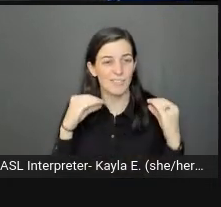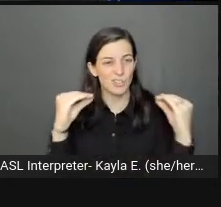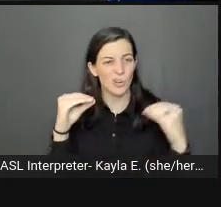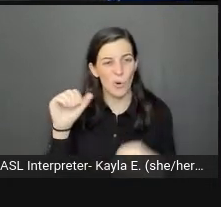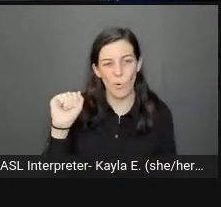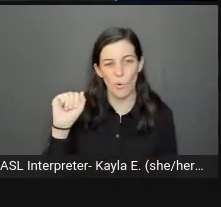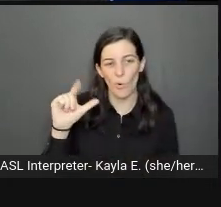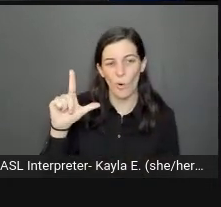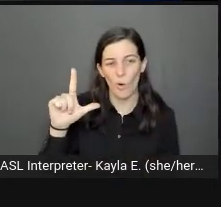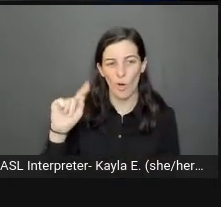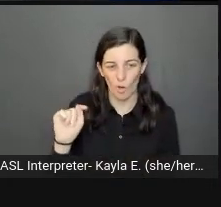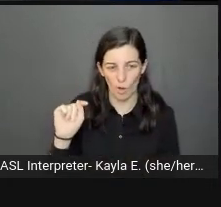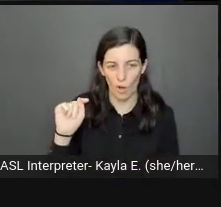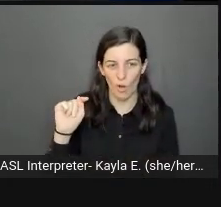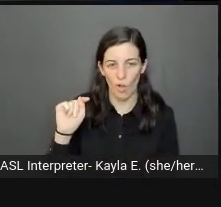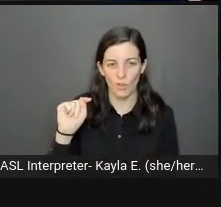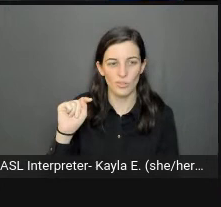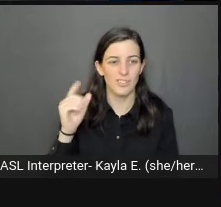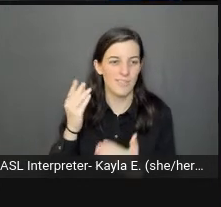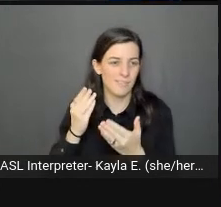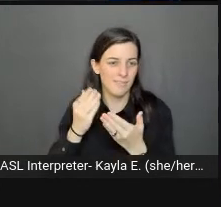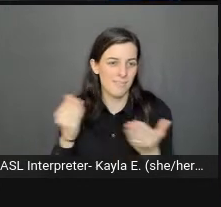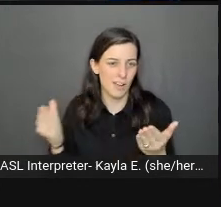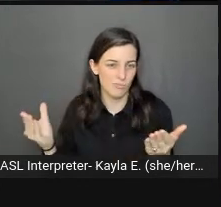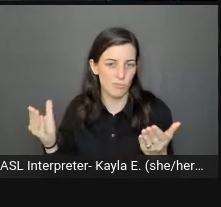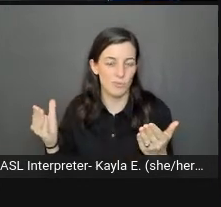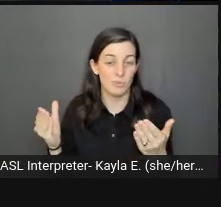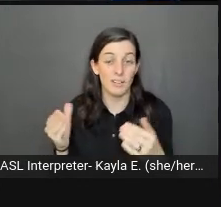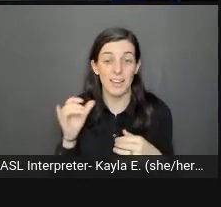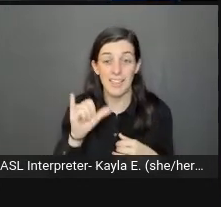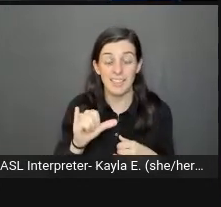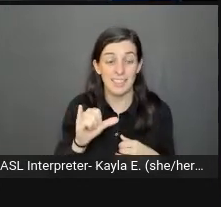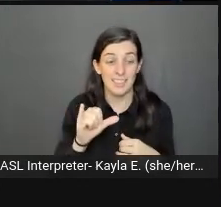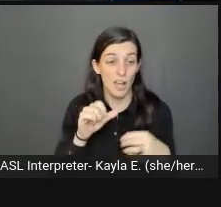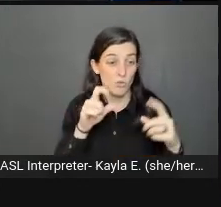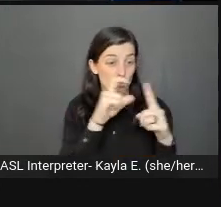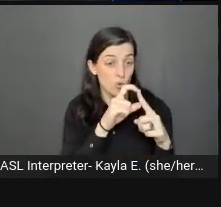and because focus is not transferred into the lightbox, it's still